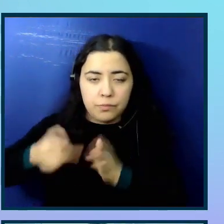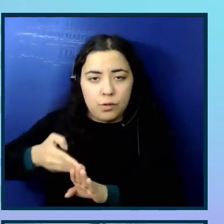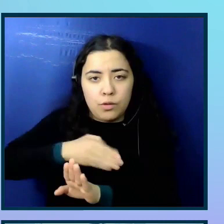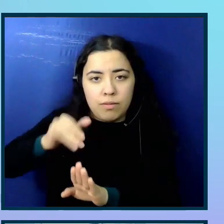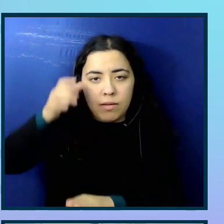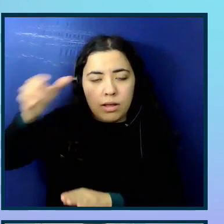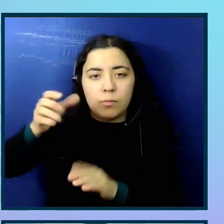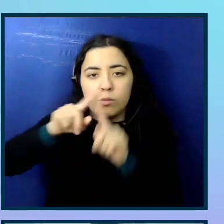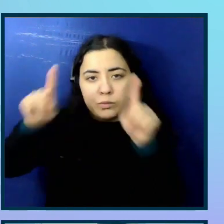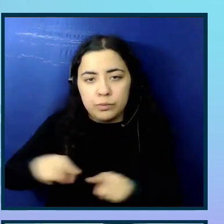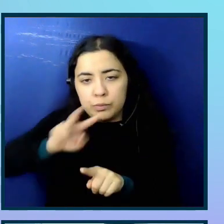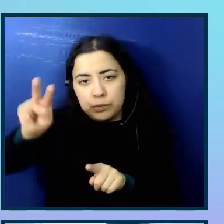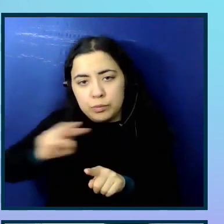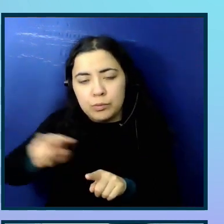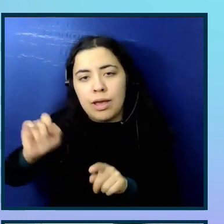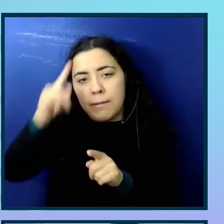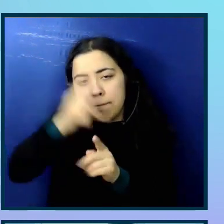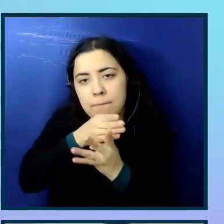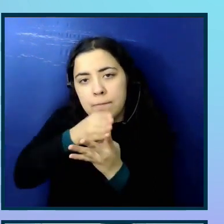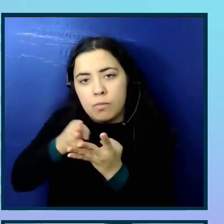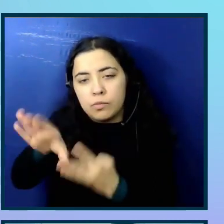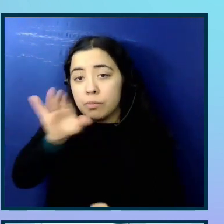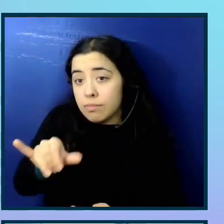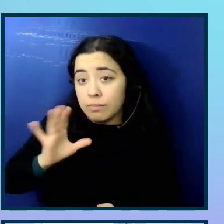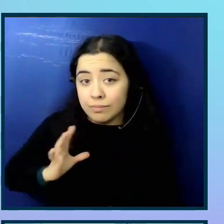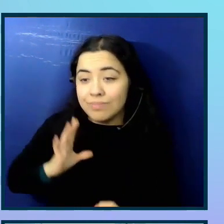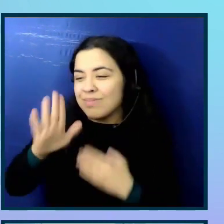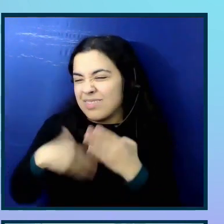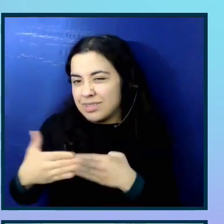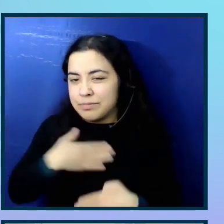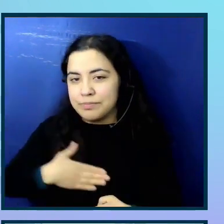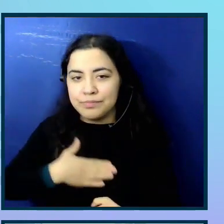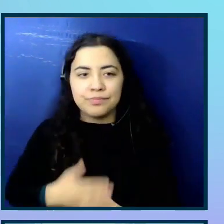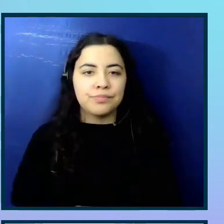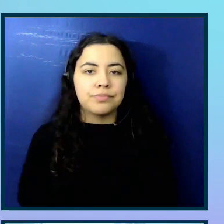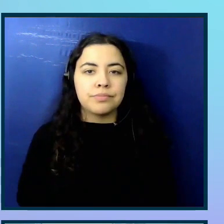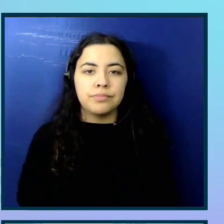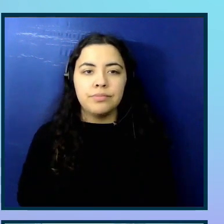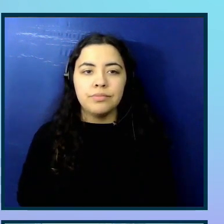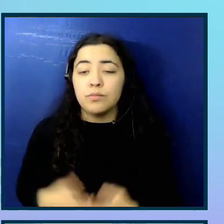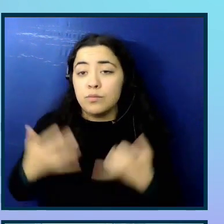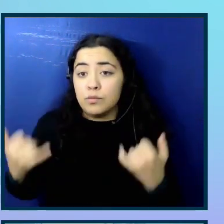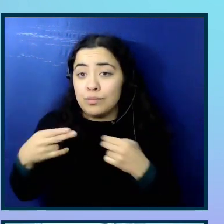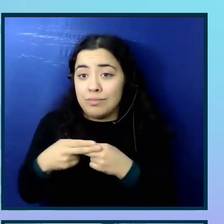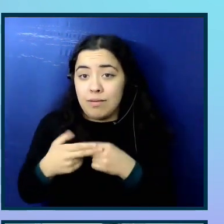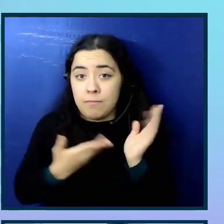with screen reader, users, and methods for doing that. We can move on to the next slide. On the current slide, I have an image,